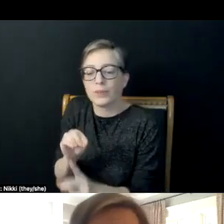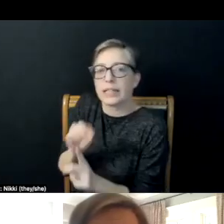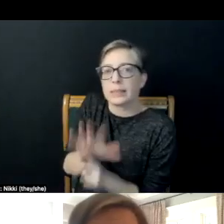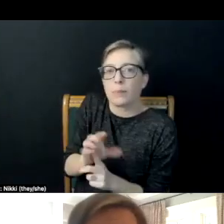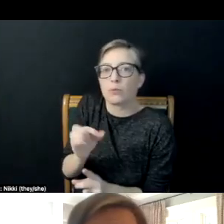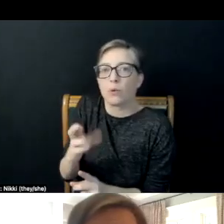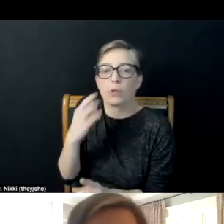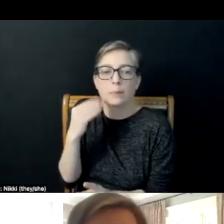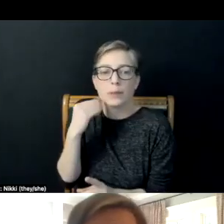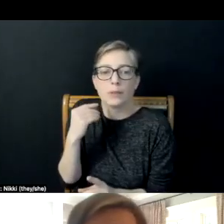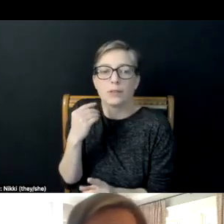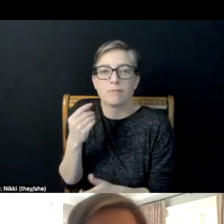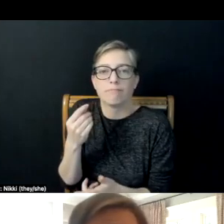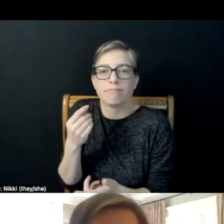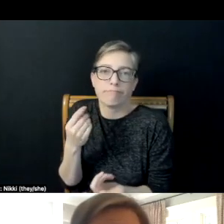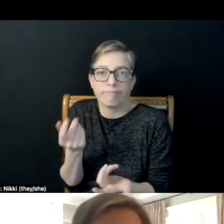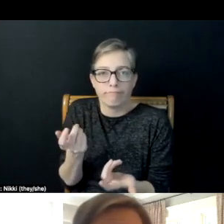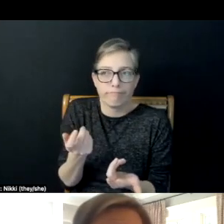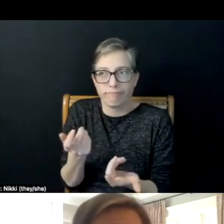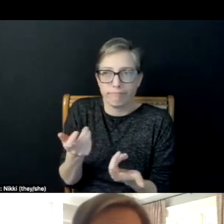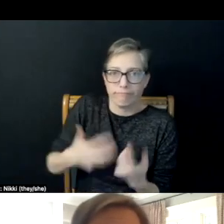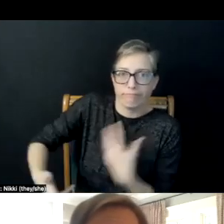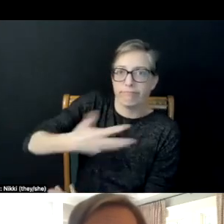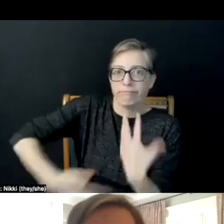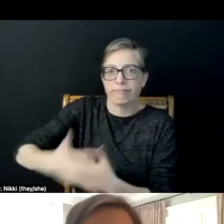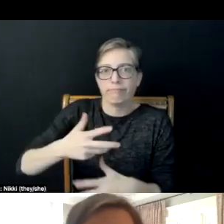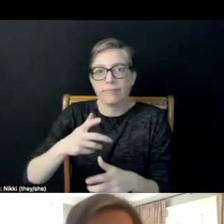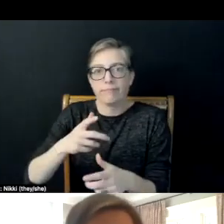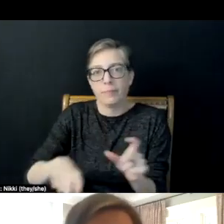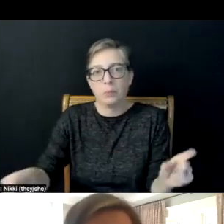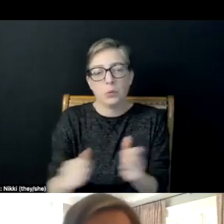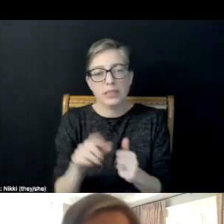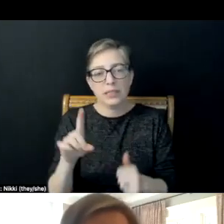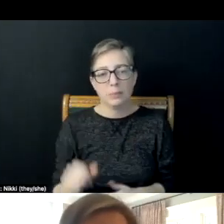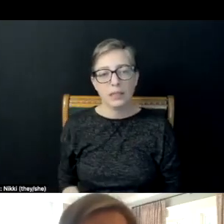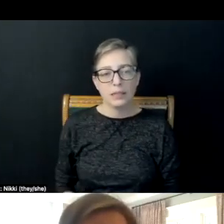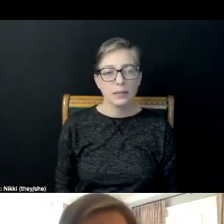Next slide, please. This matters at the bedside because of something